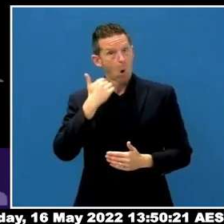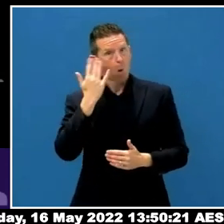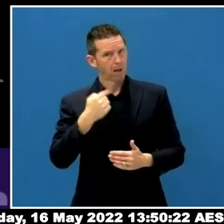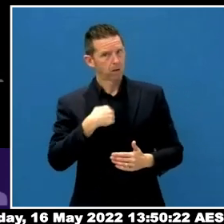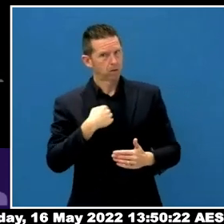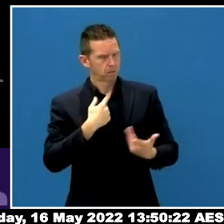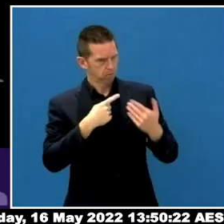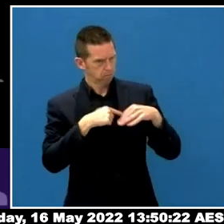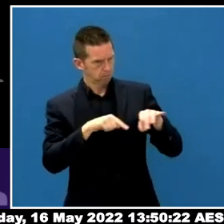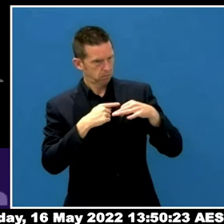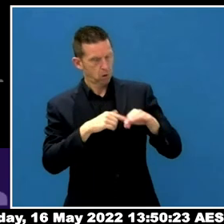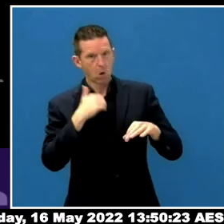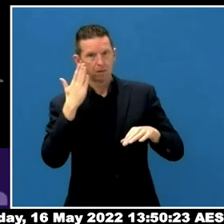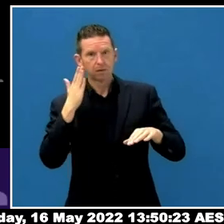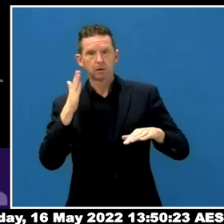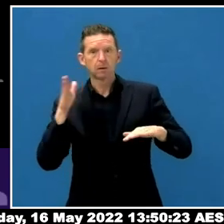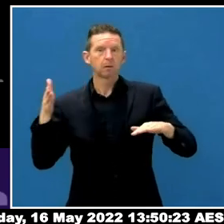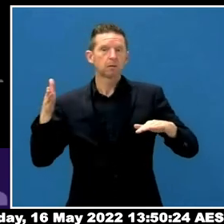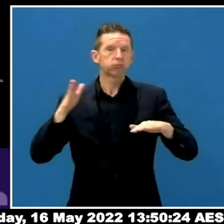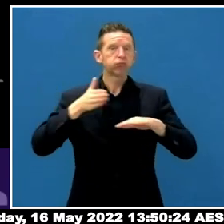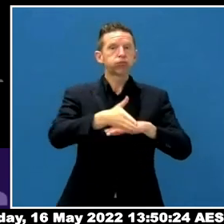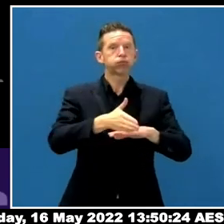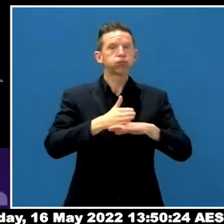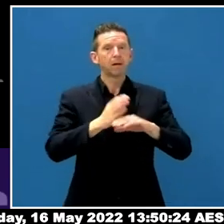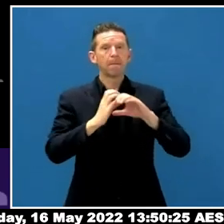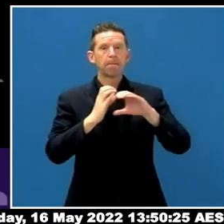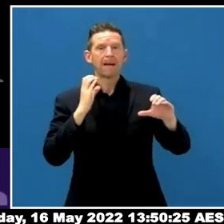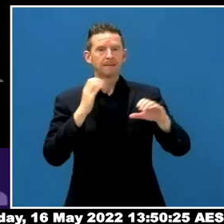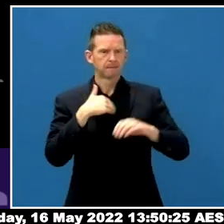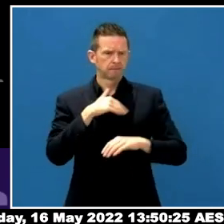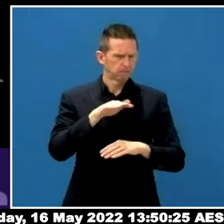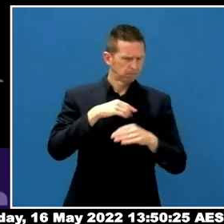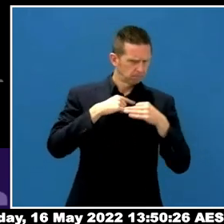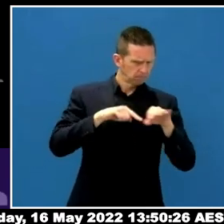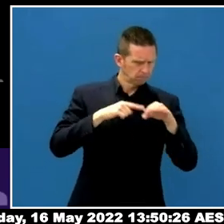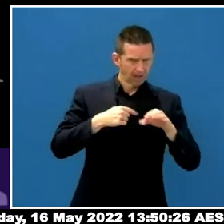I started trying to work out what was going on, why Simon's behaviour was different.